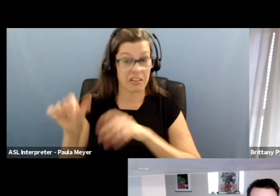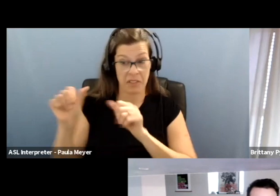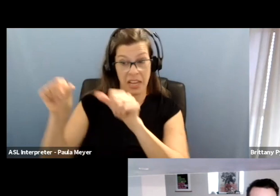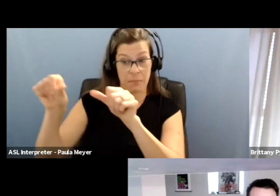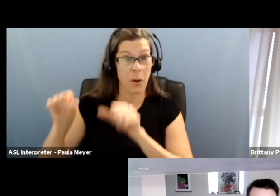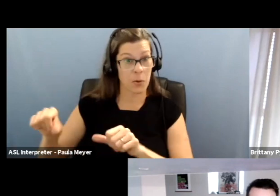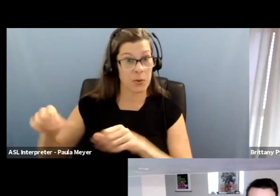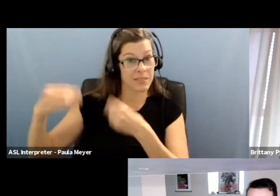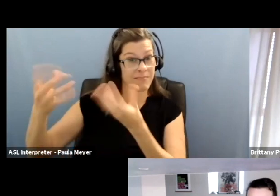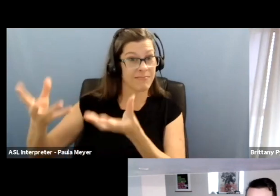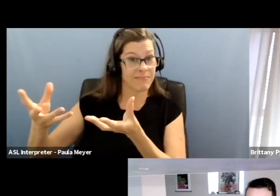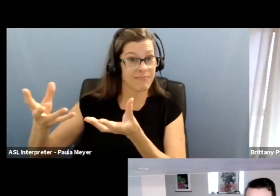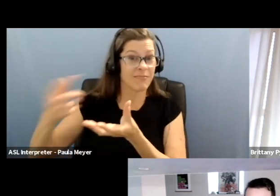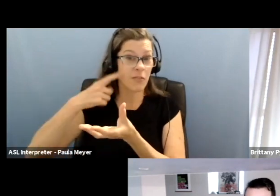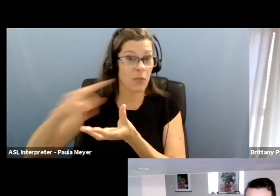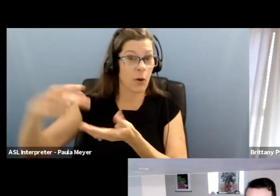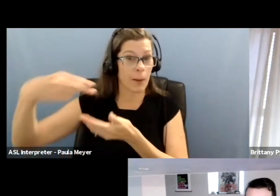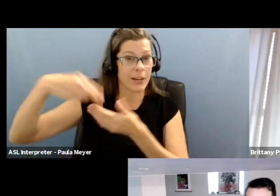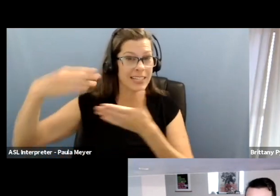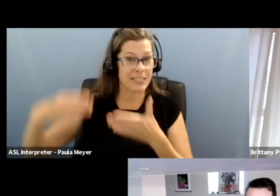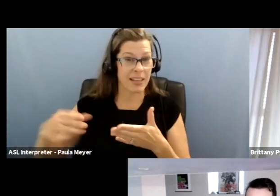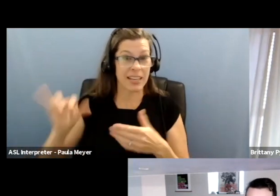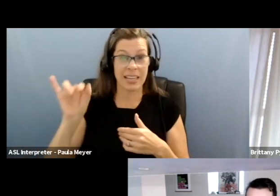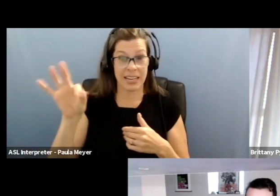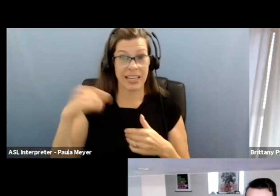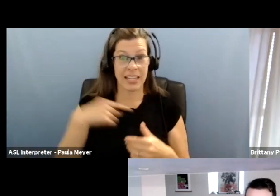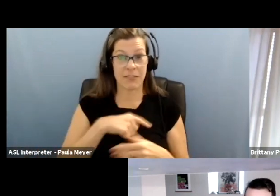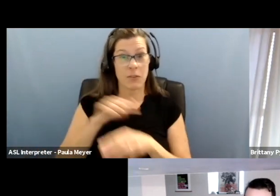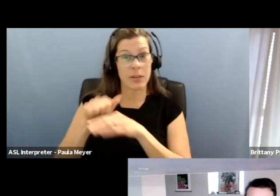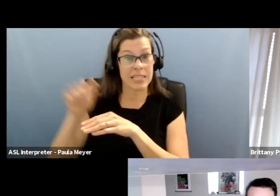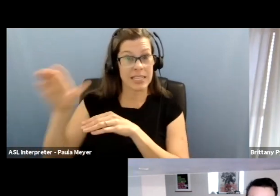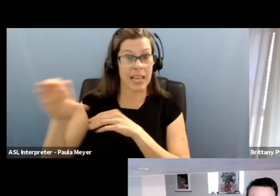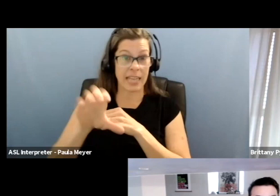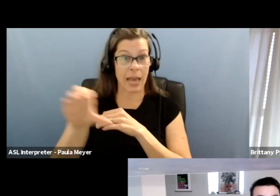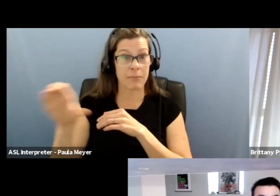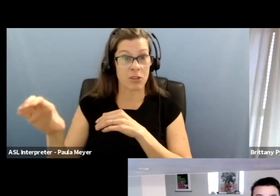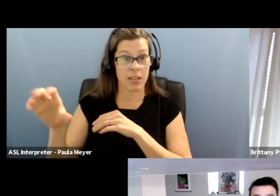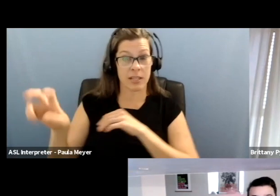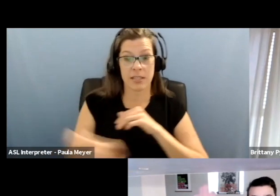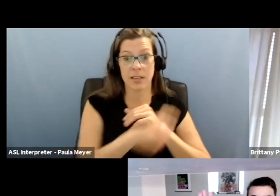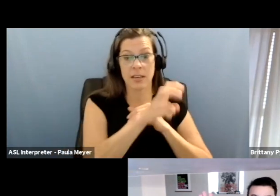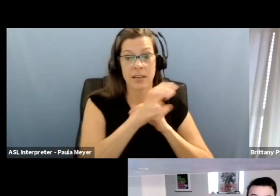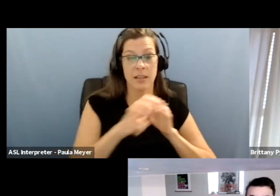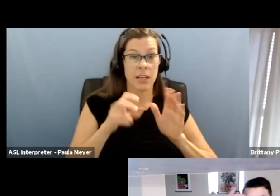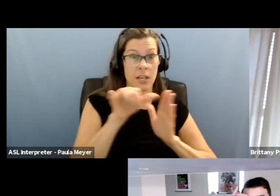For instance, whenever we send our captions to YouTube we find that the layout is not always